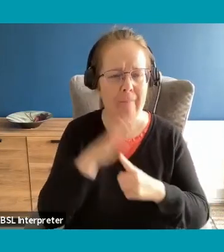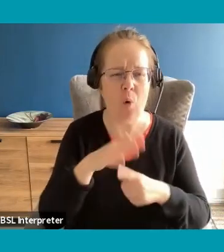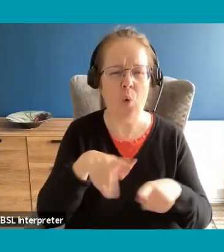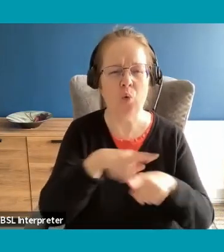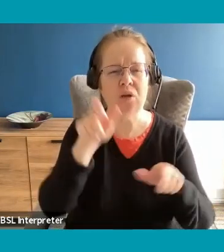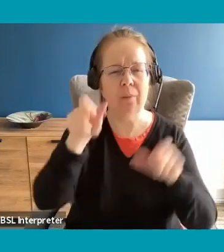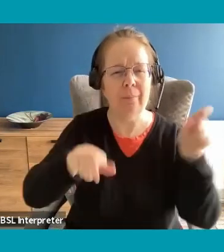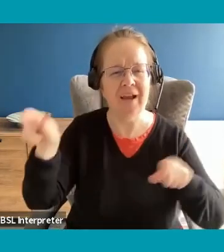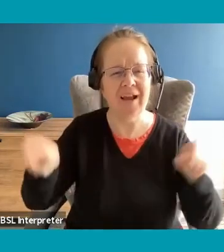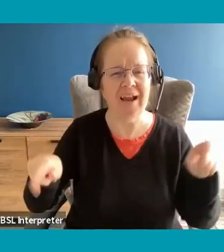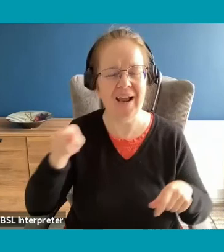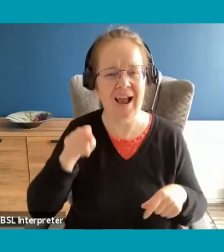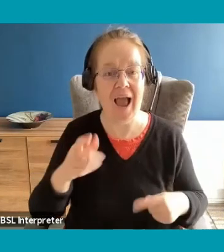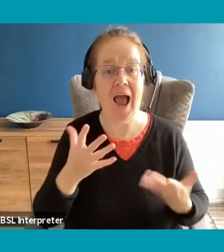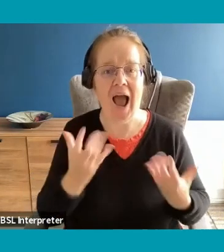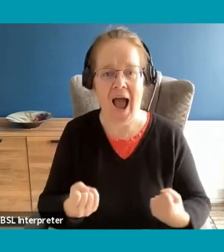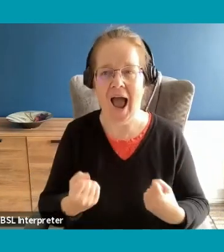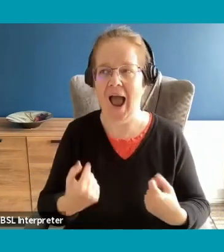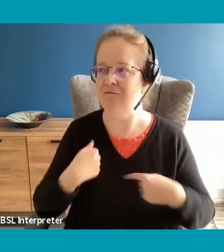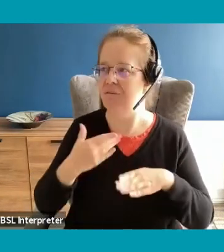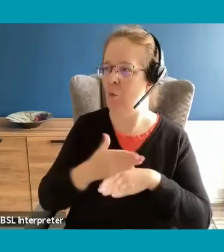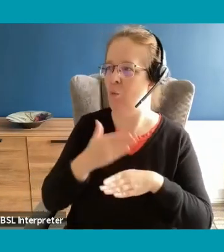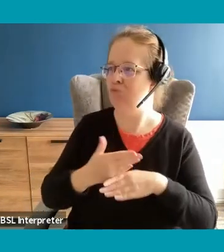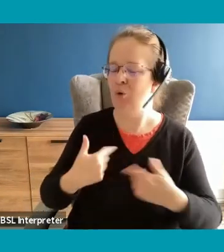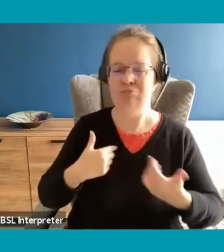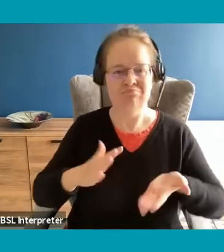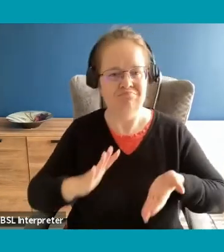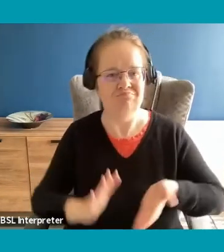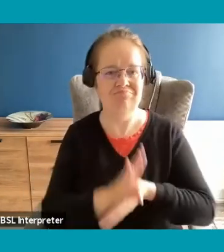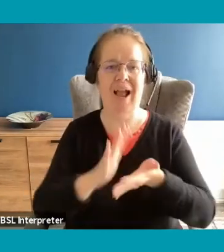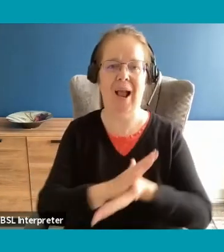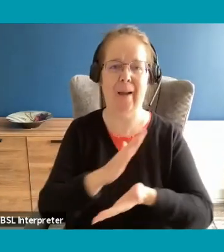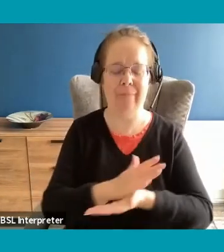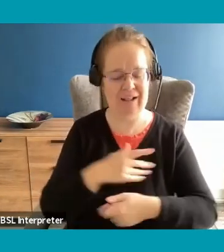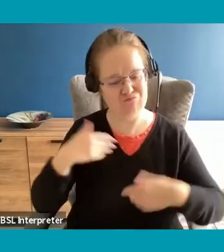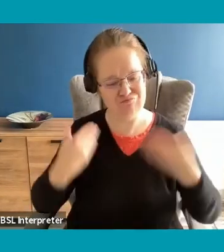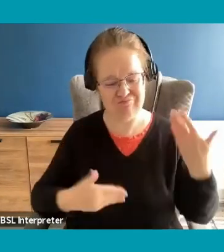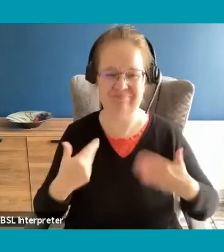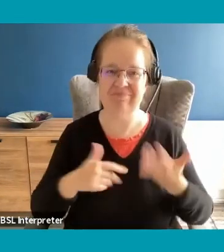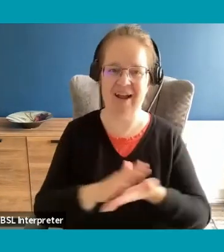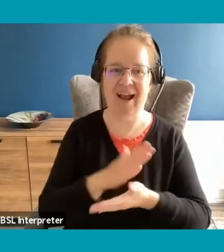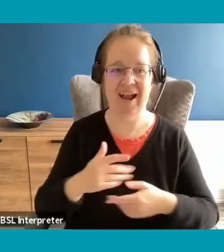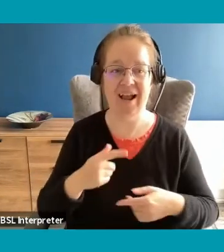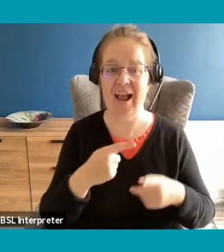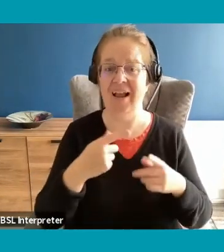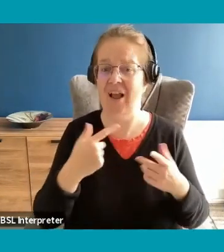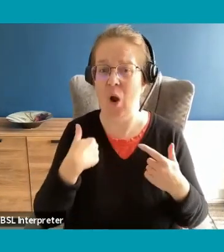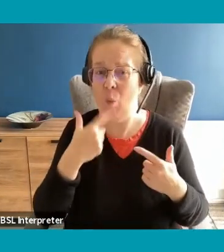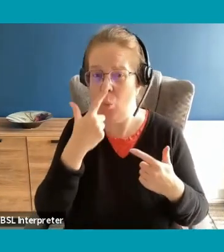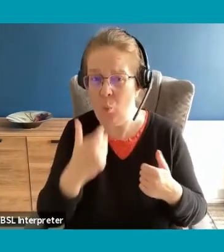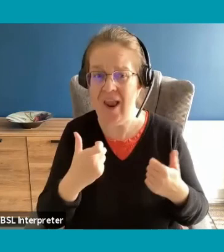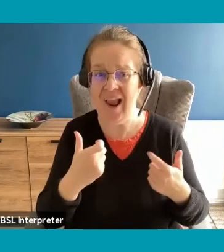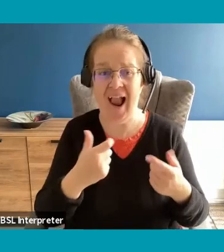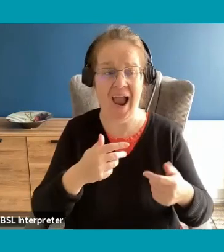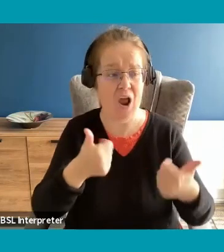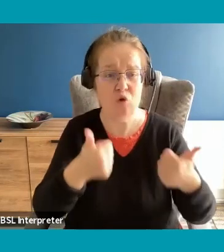they can have a rewarding career. You know, it's, uh, not unlike, you know, Steve said, you know, we can make reasonable adjustments, you know if.